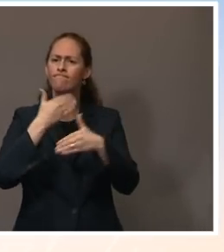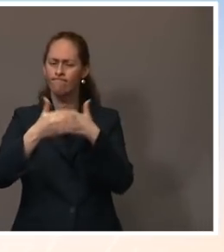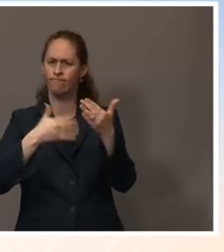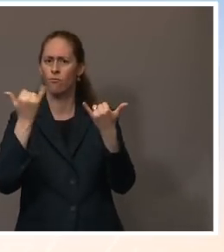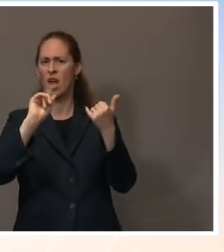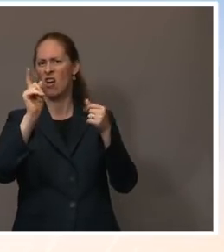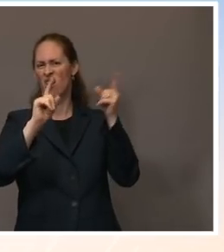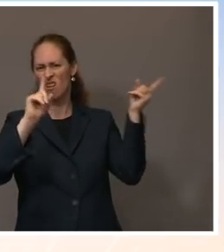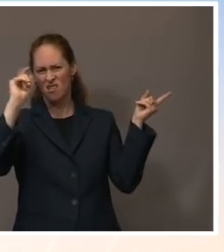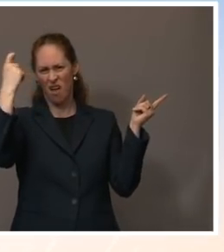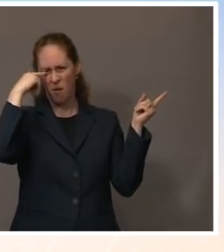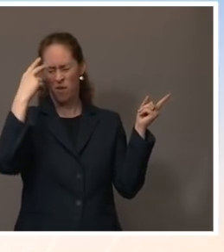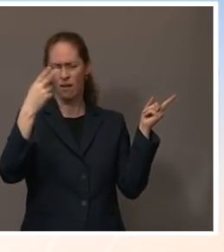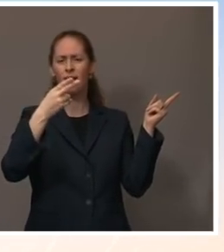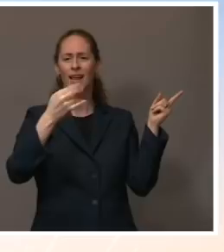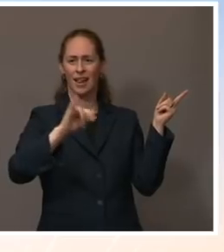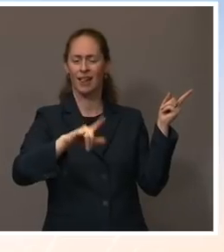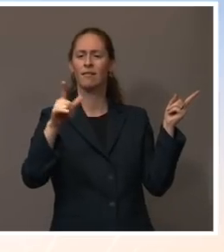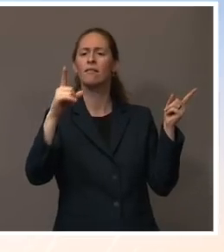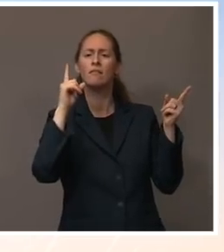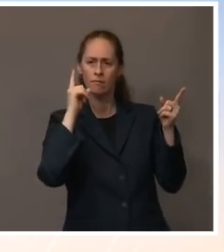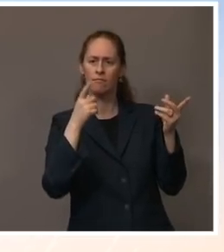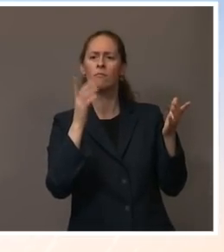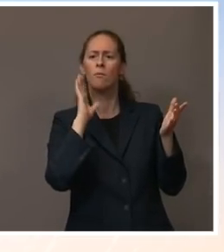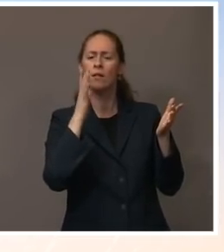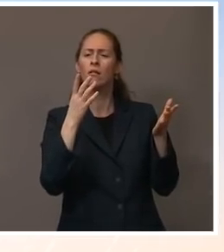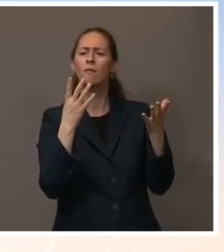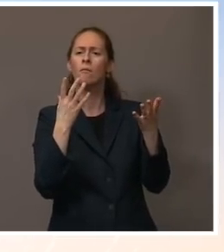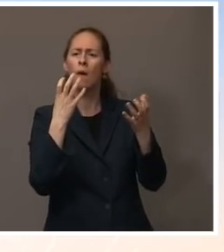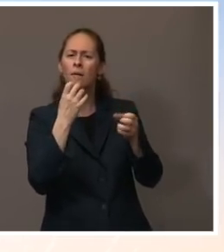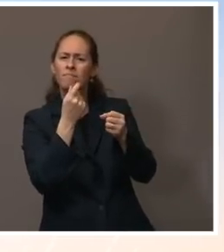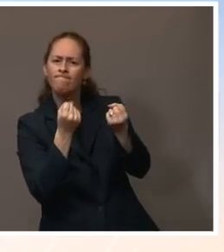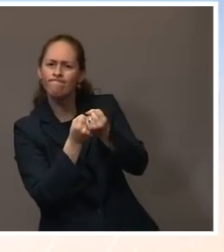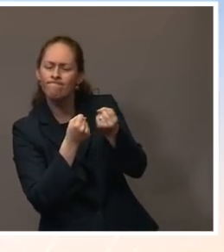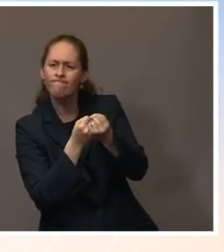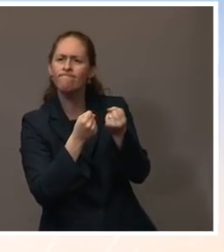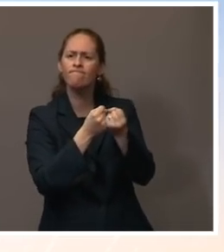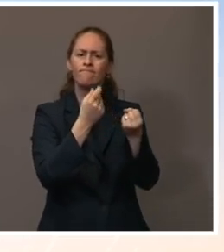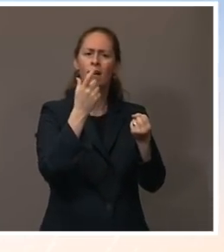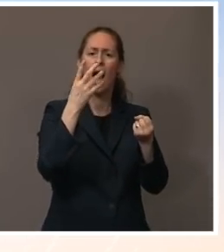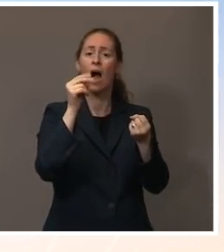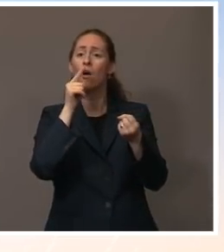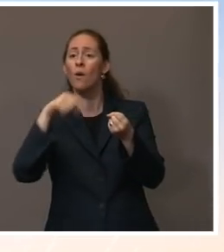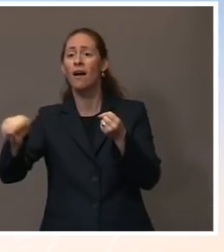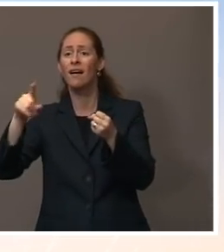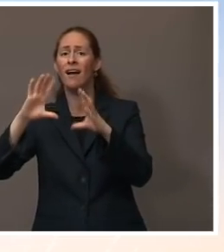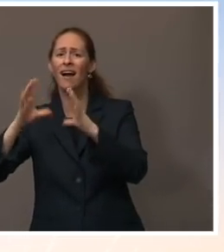by a lot of these groups in their support and advocacy for long-overdue police reform.